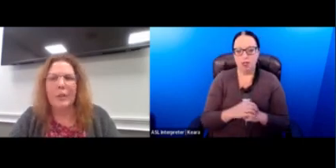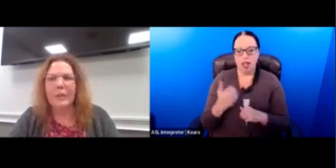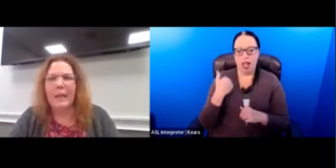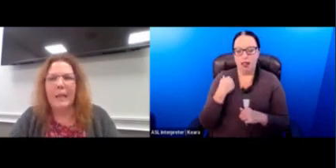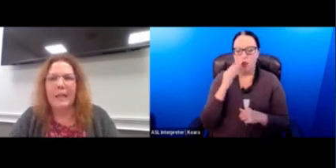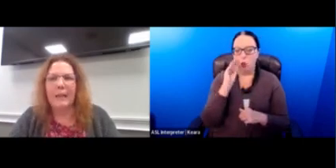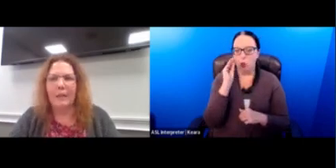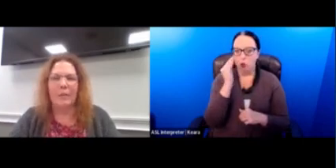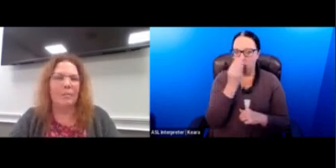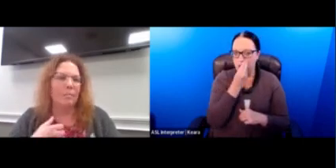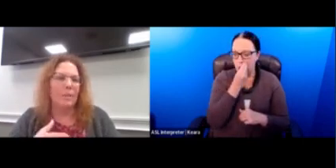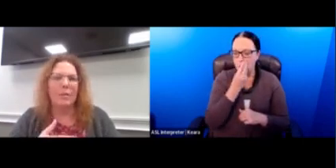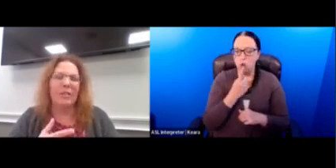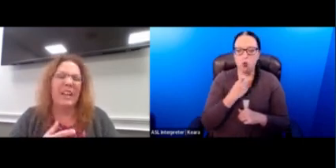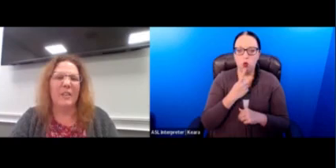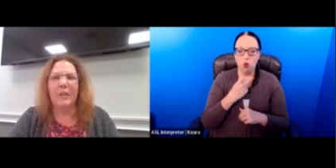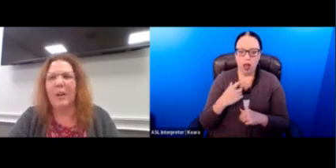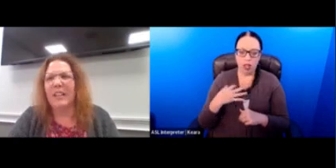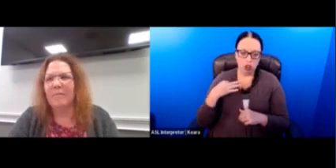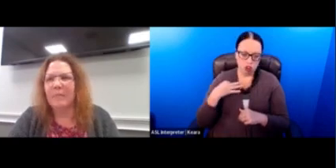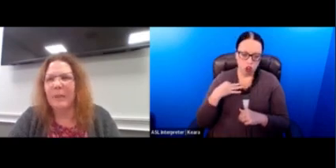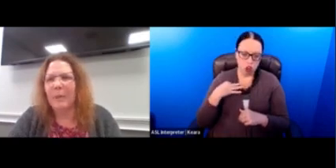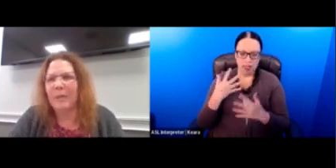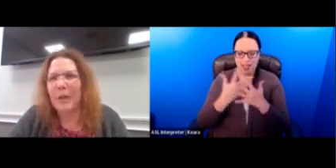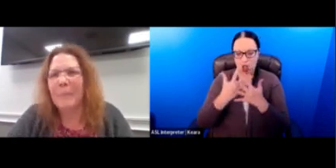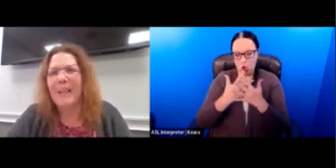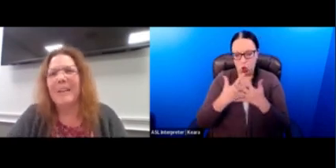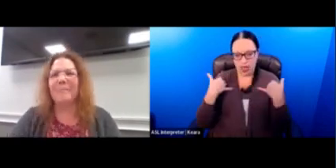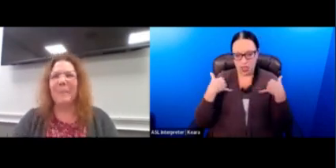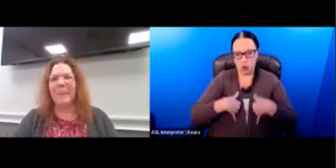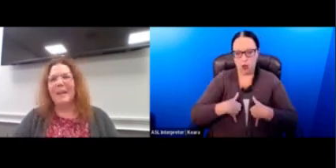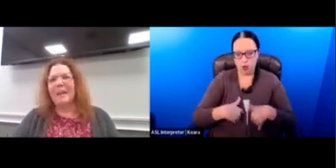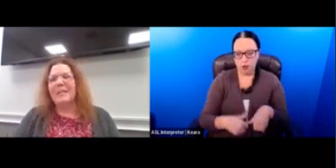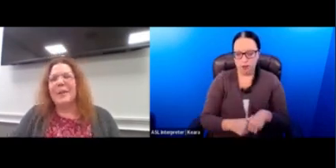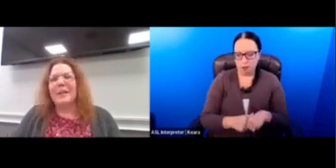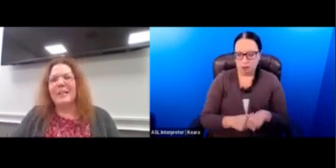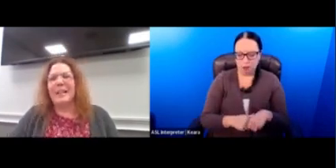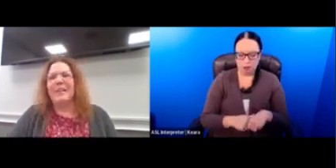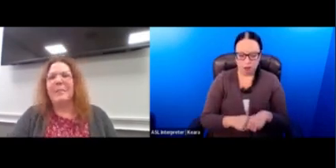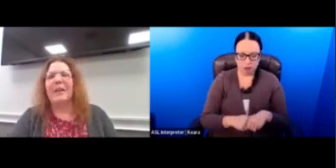shirt and a gray colored cardigan that go over top of that. So as I said, I will be